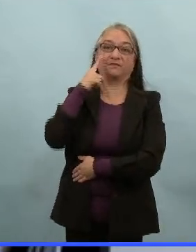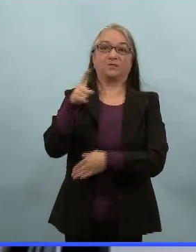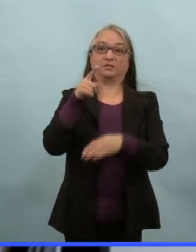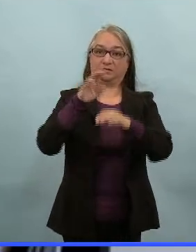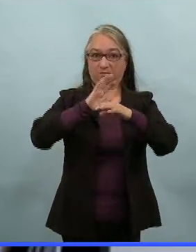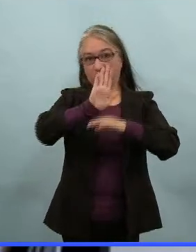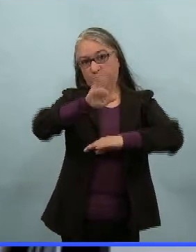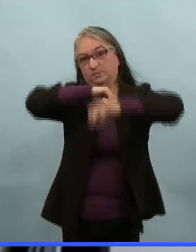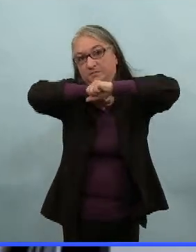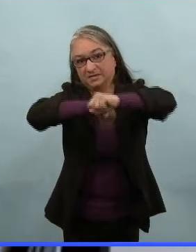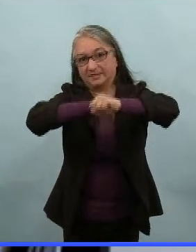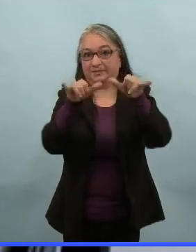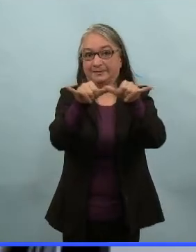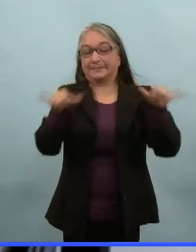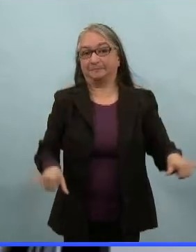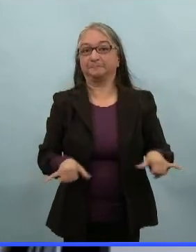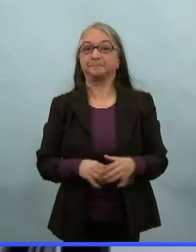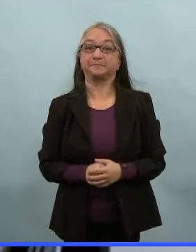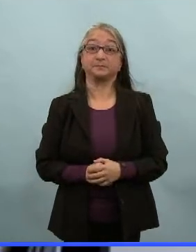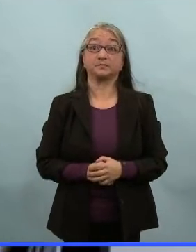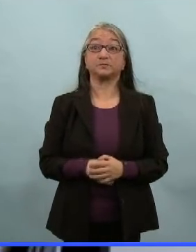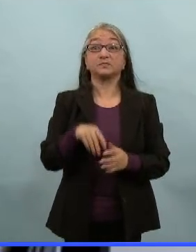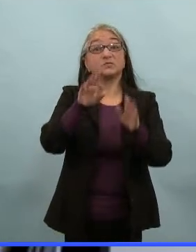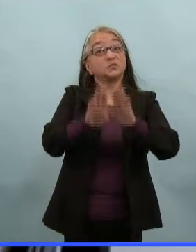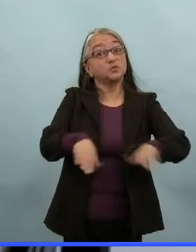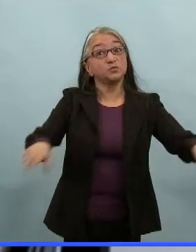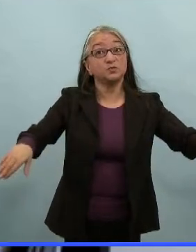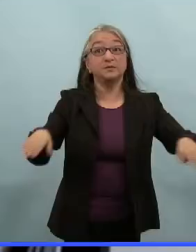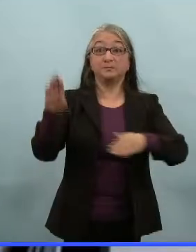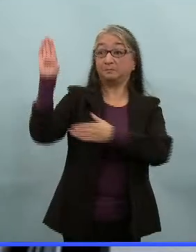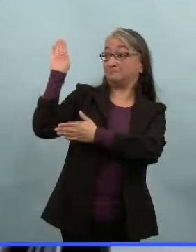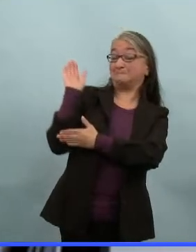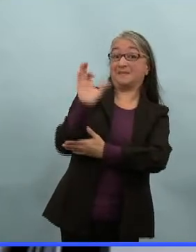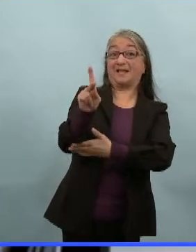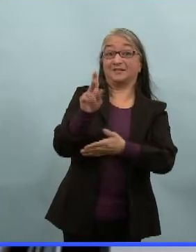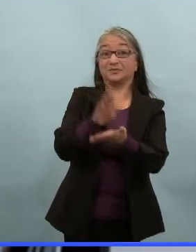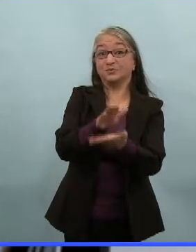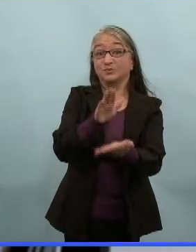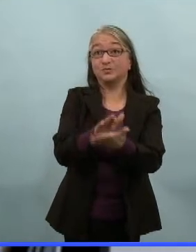go back to school many parents are wondering if we should give the second dose earlier